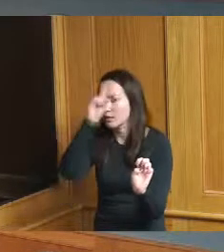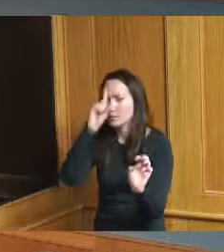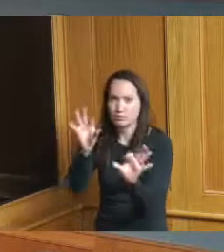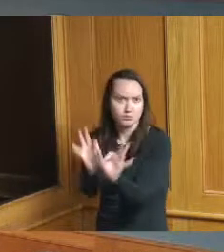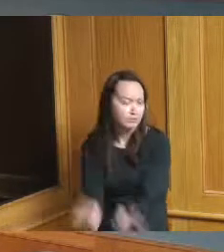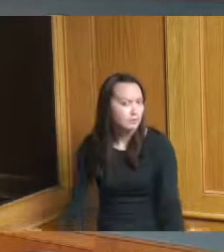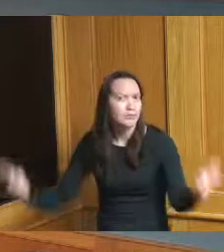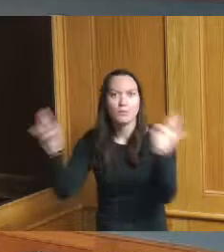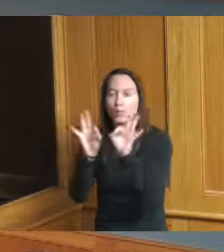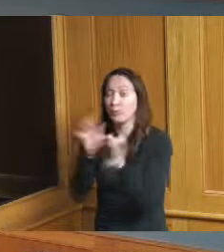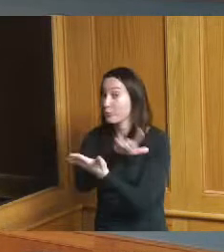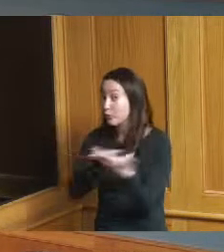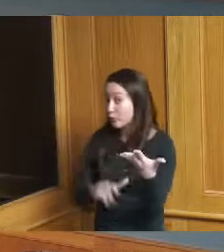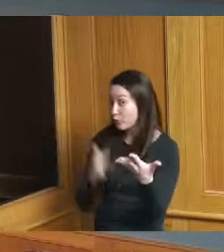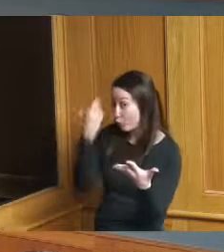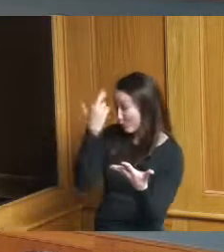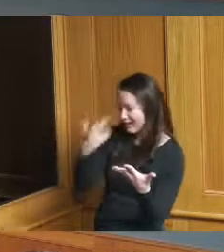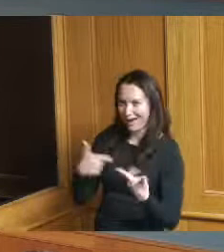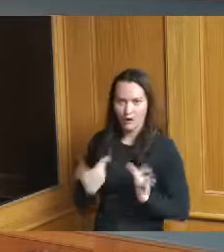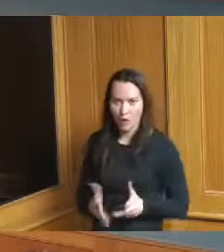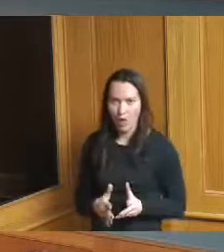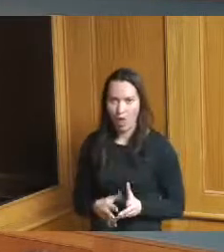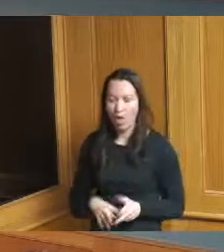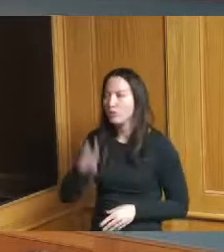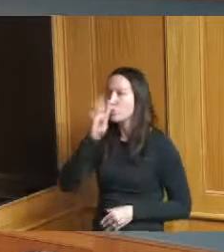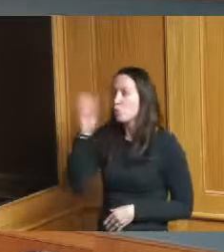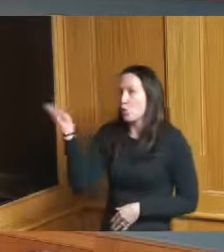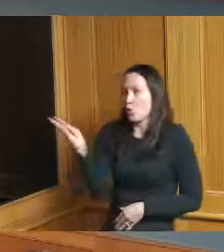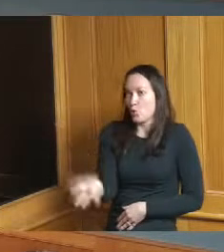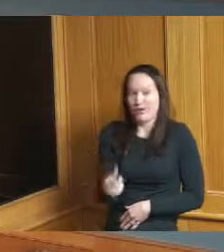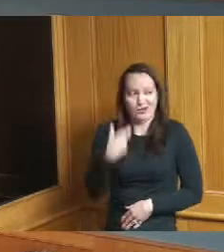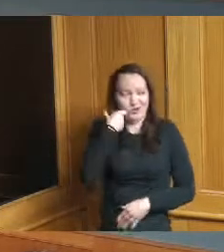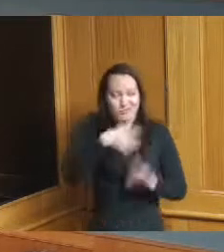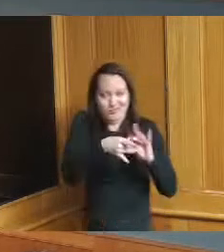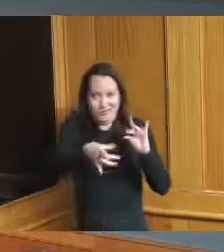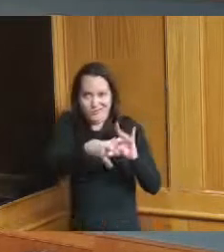a couple of reasons I don't want to discount what you've already said and that is just the